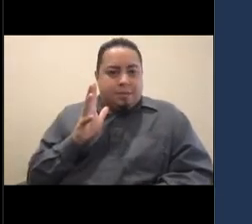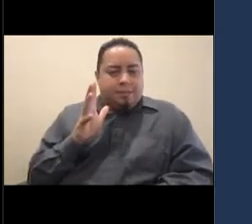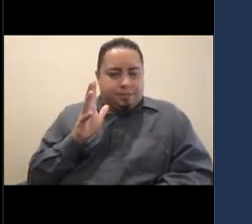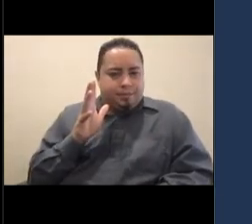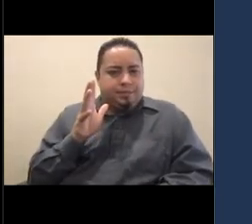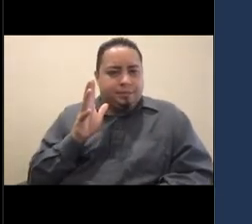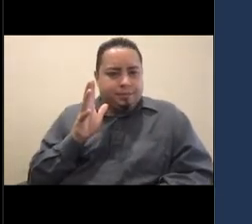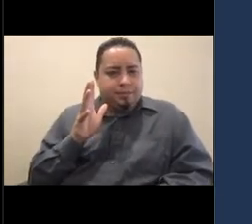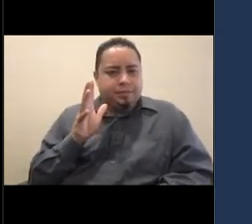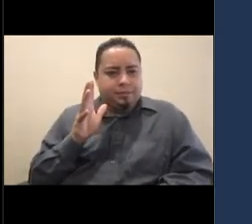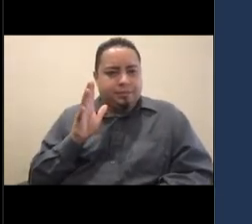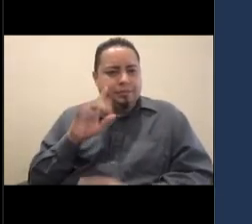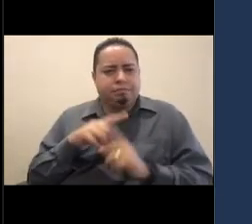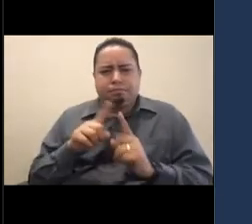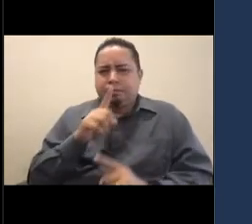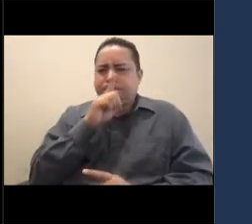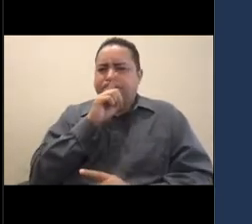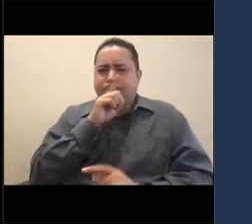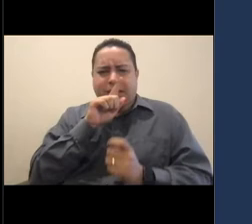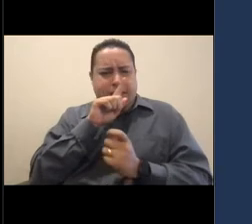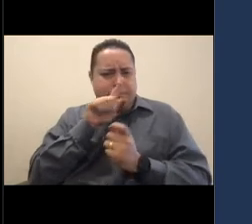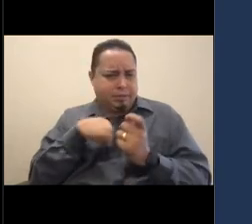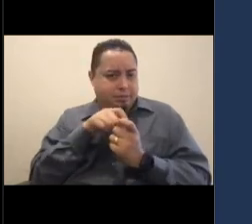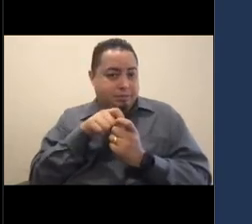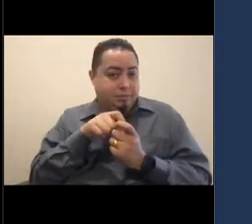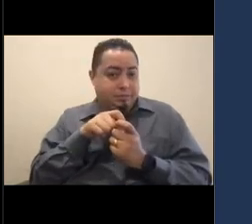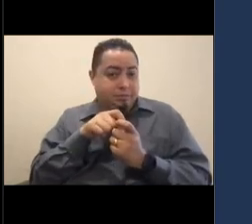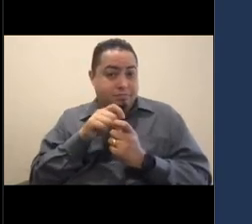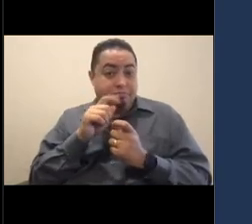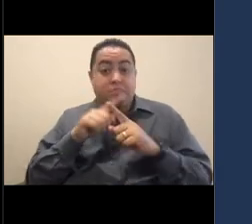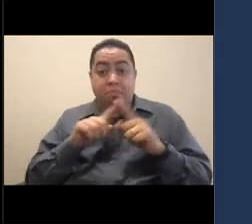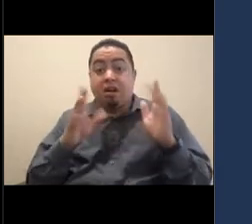But I don't know the specific, but you know, on average, they're quite big, you know?